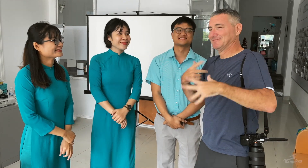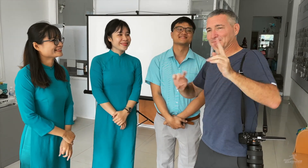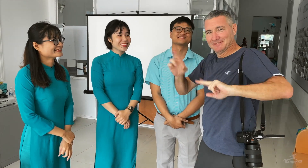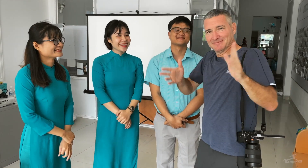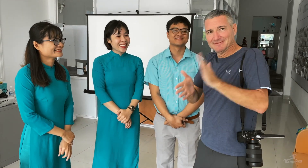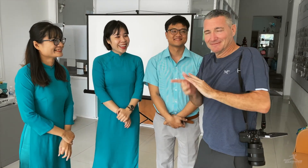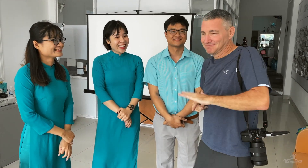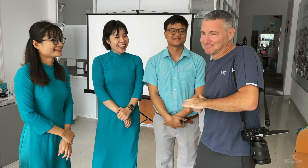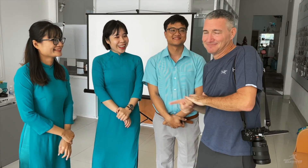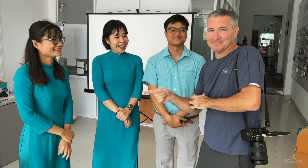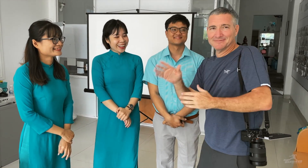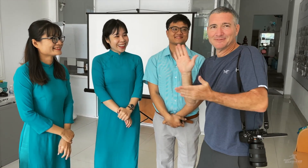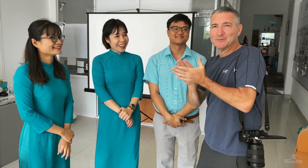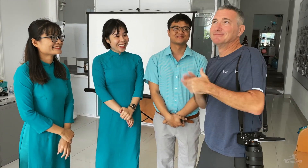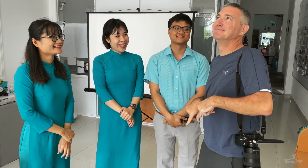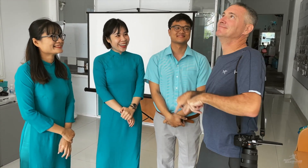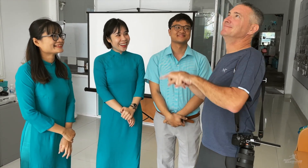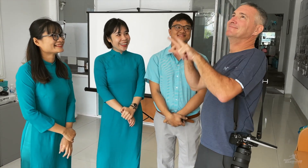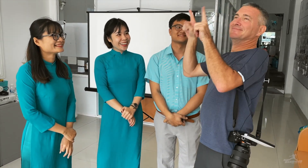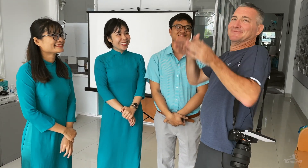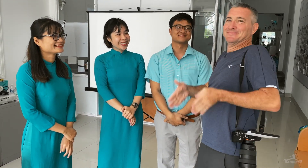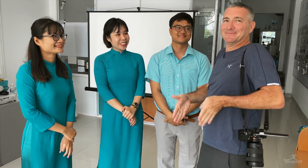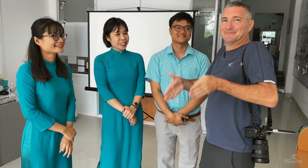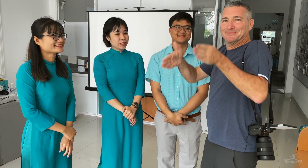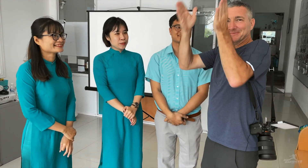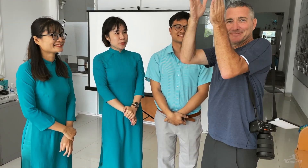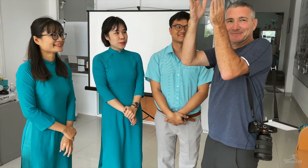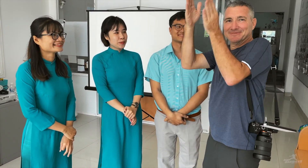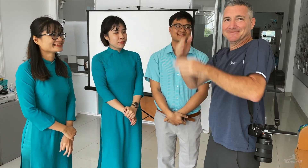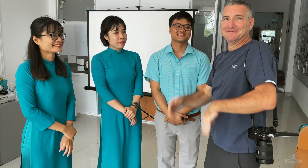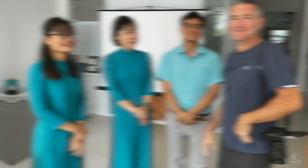Now I'm ready to explore this school and look around!